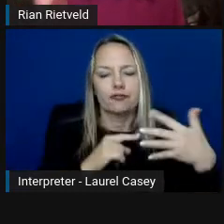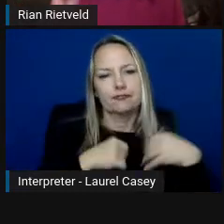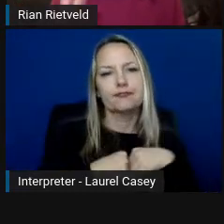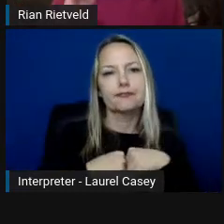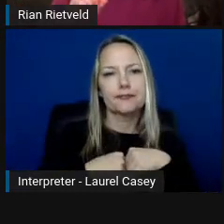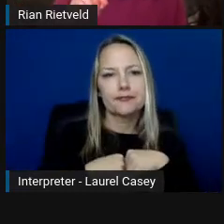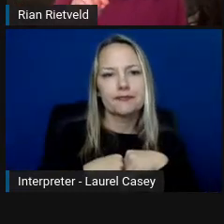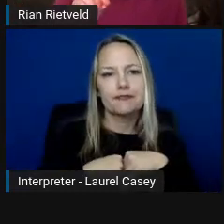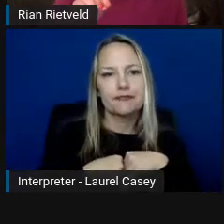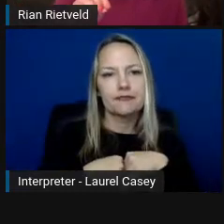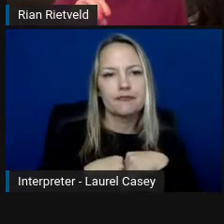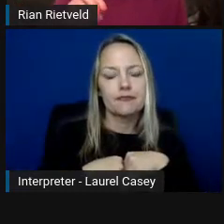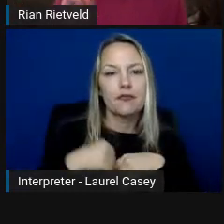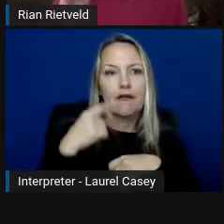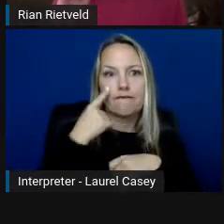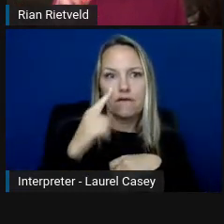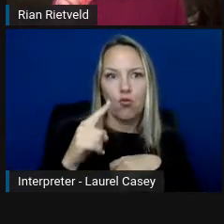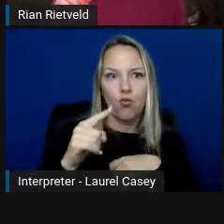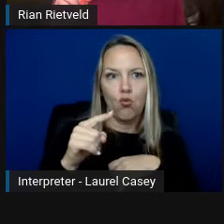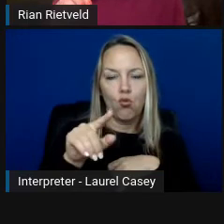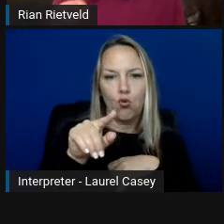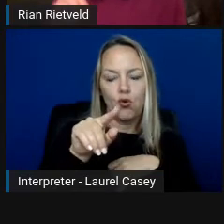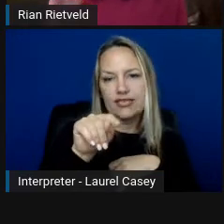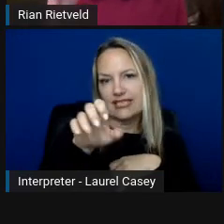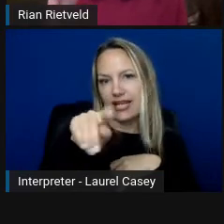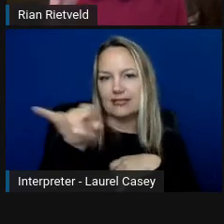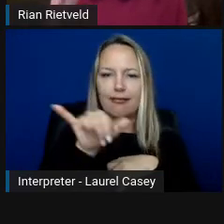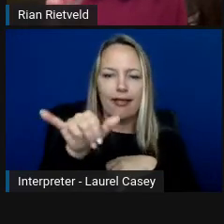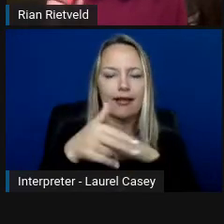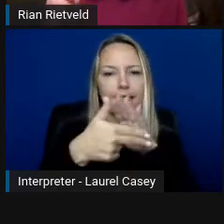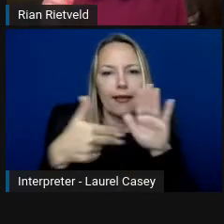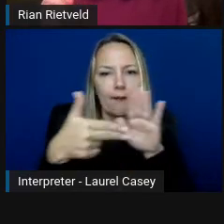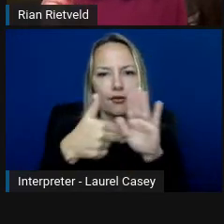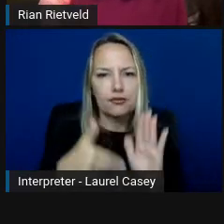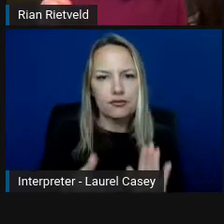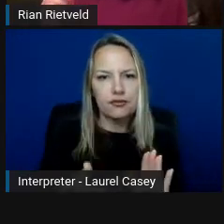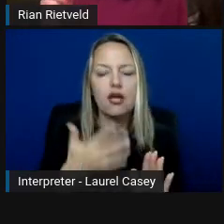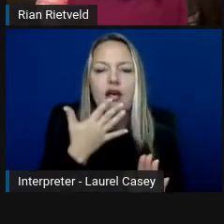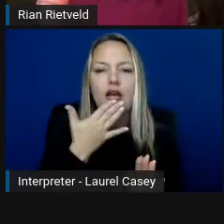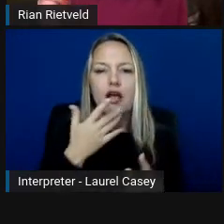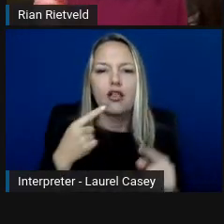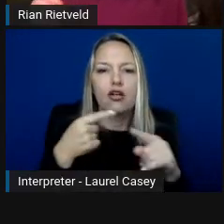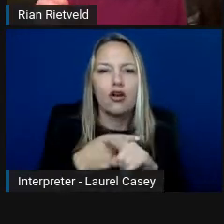For text-like labels, the color contrast must be 4.5